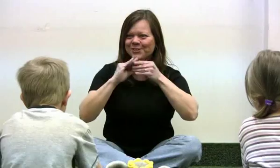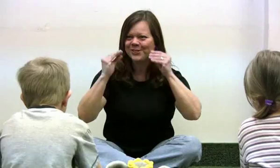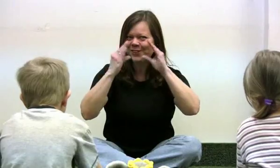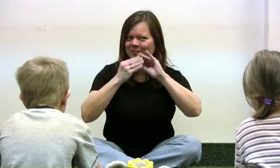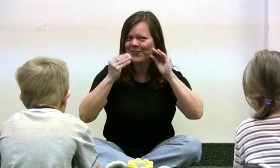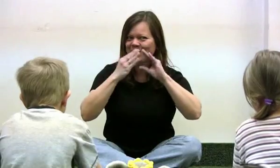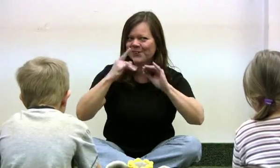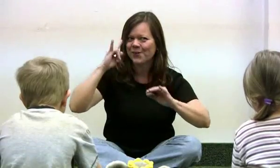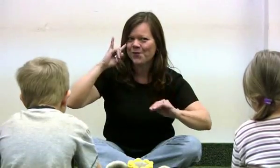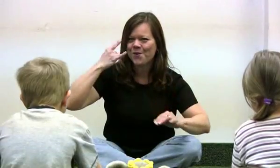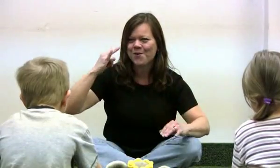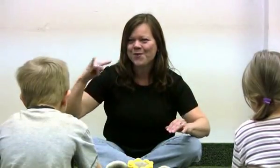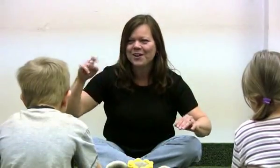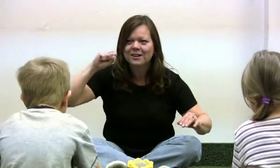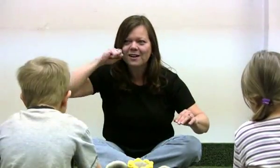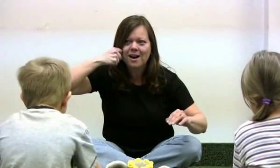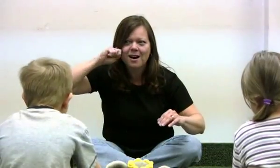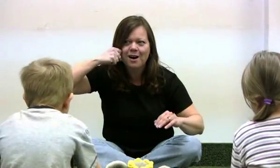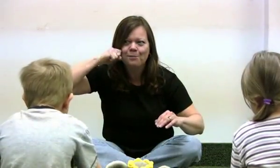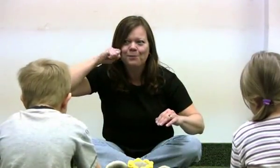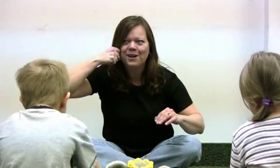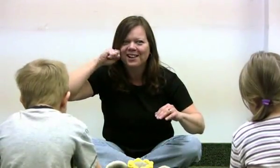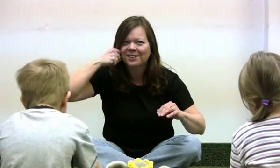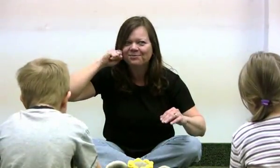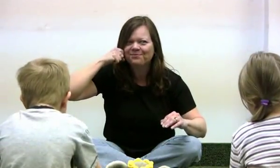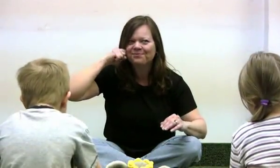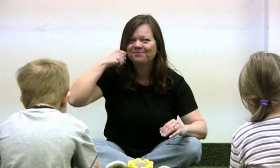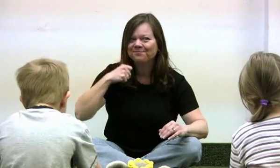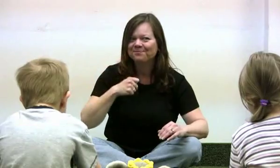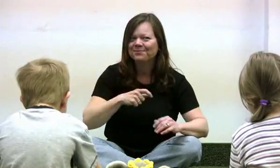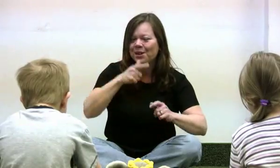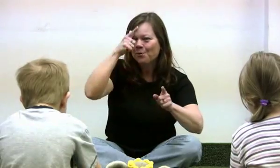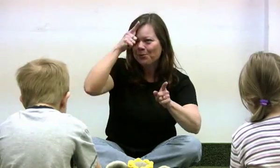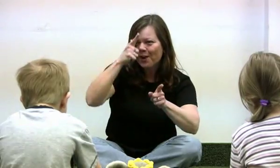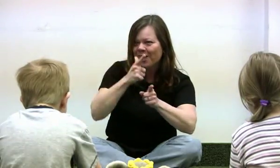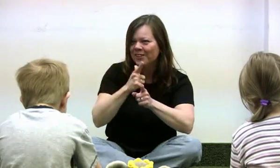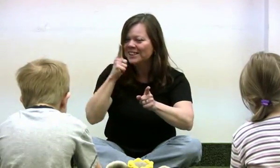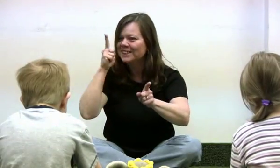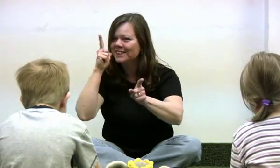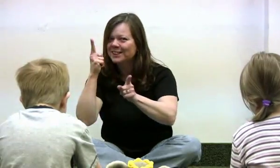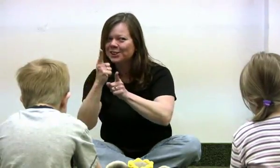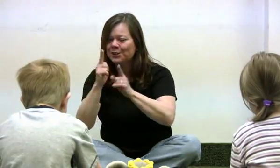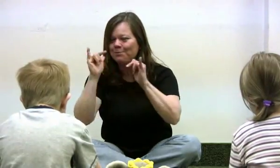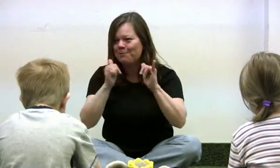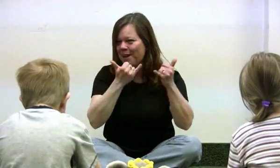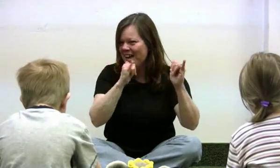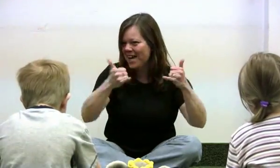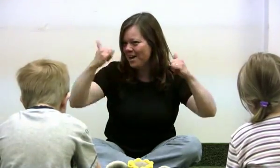I am going to tell you a story called Golden Apple.